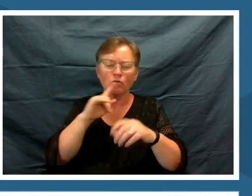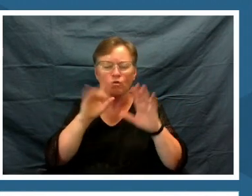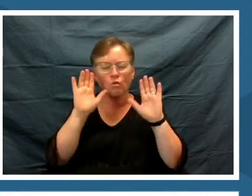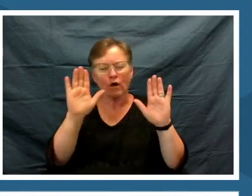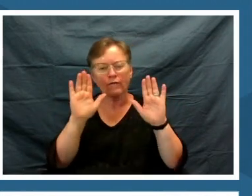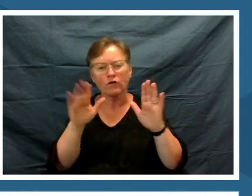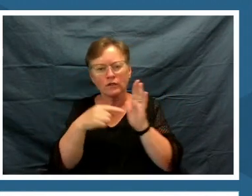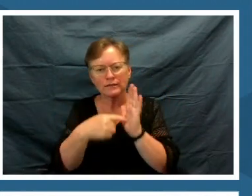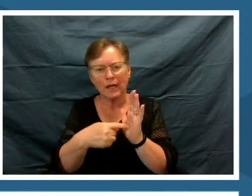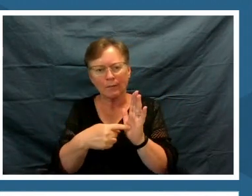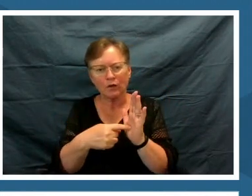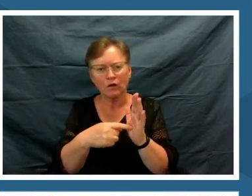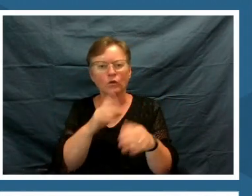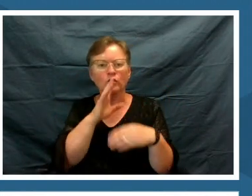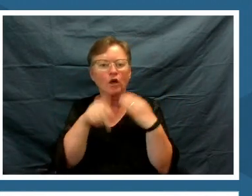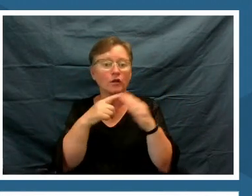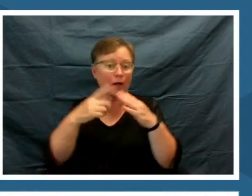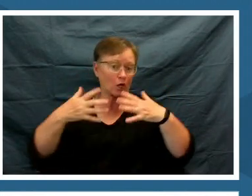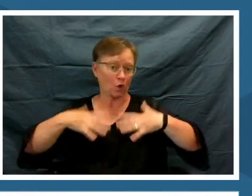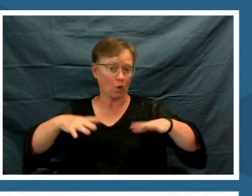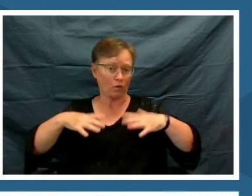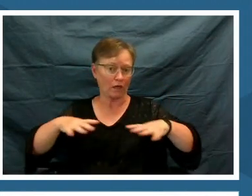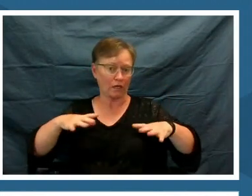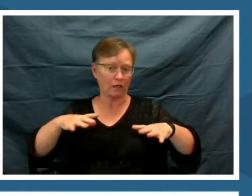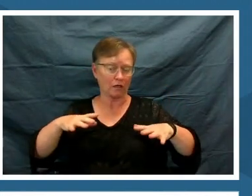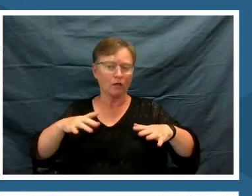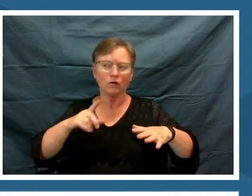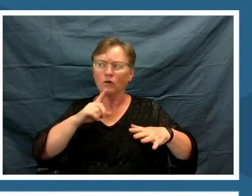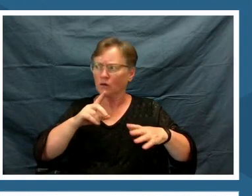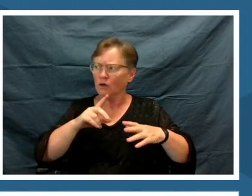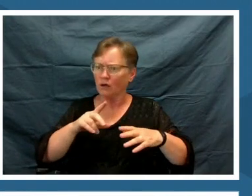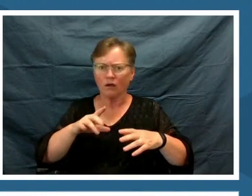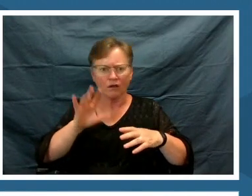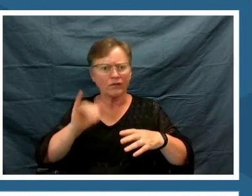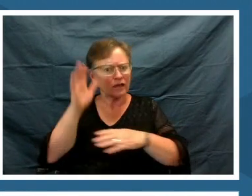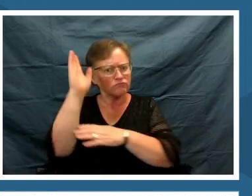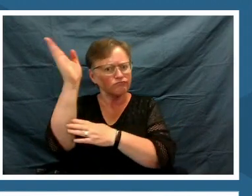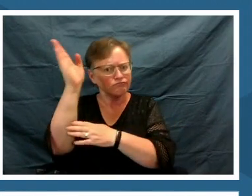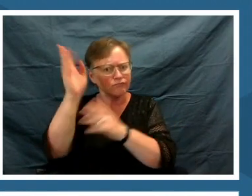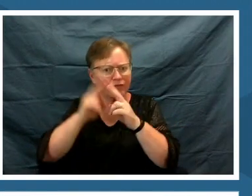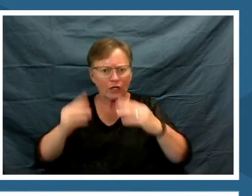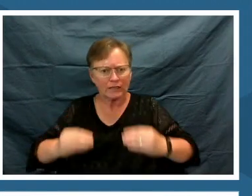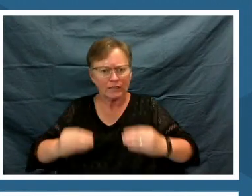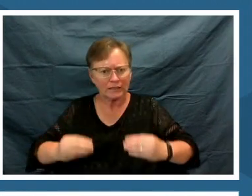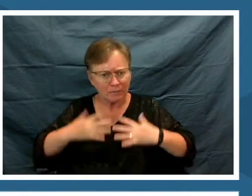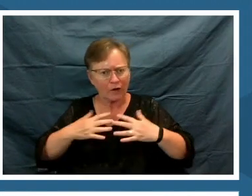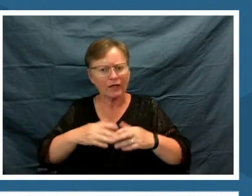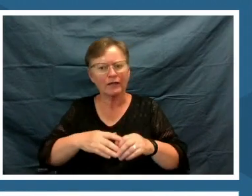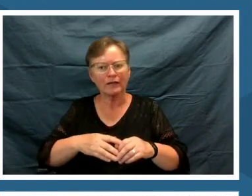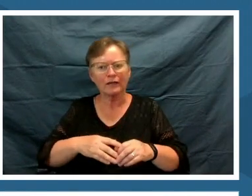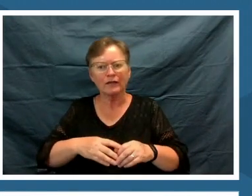clothing uh really inspired by that um